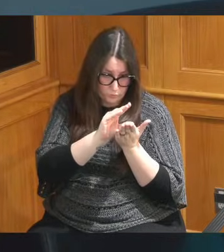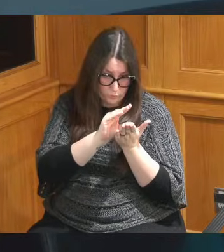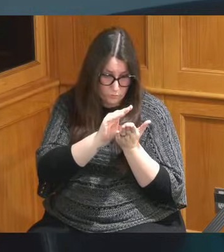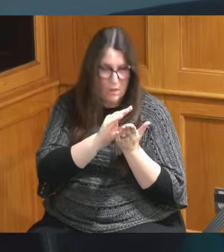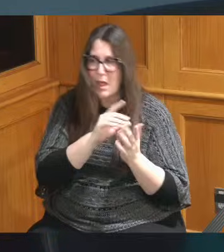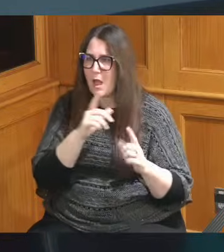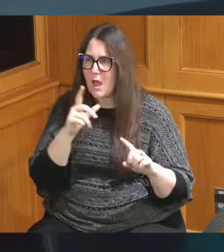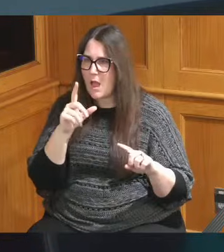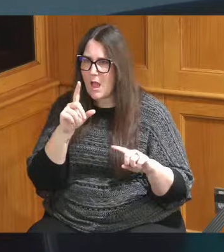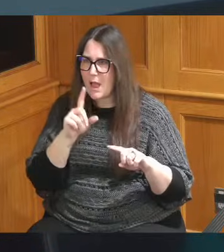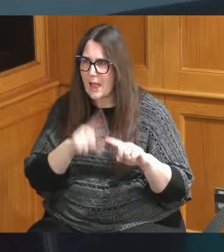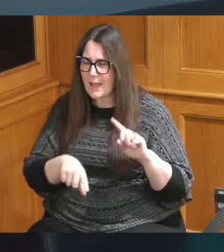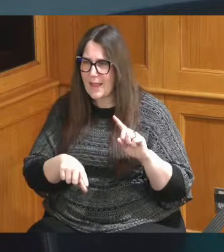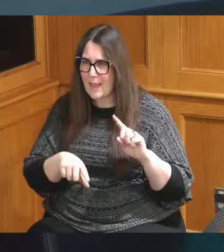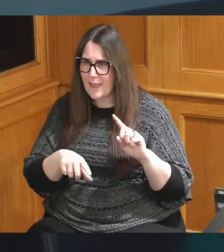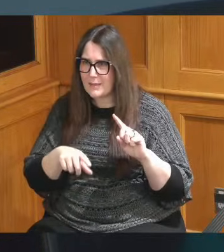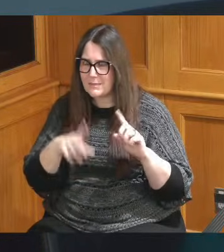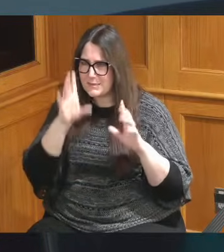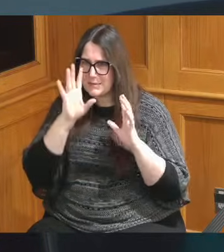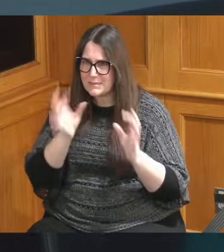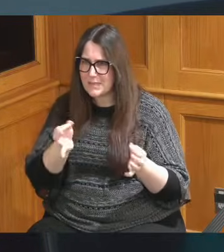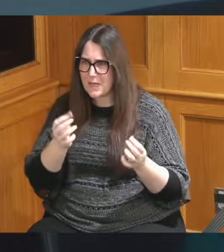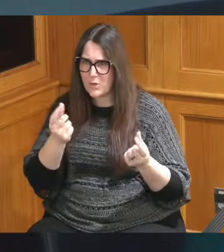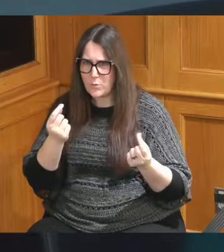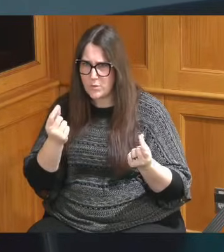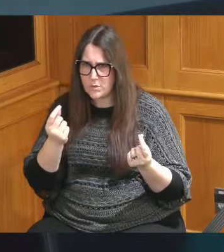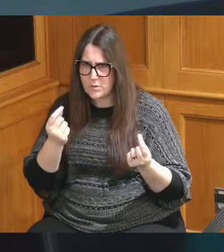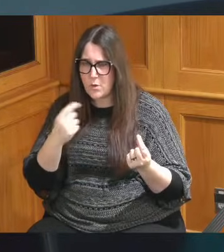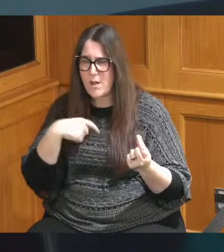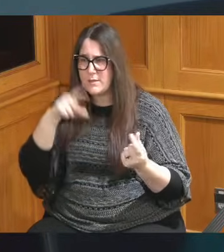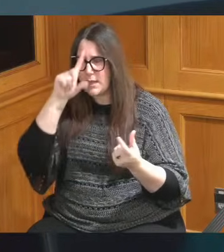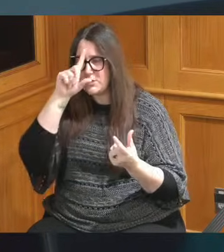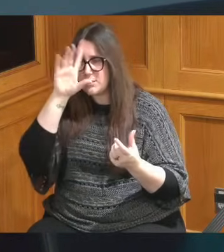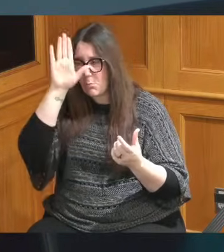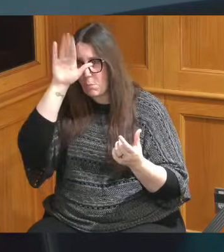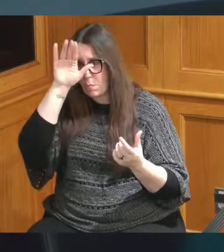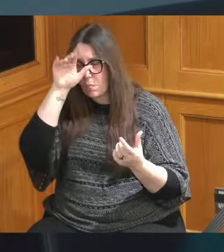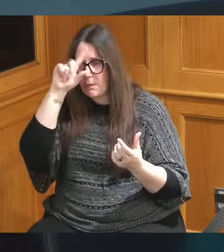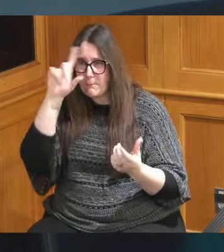an intelligent decision because I'm just believing what y'all give me. We got these contracts this